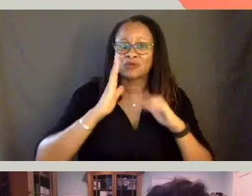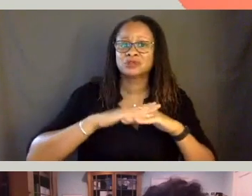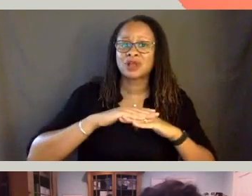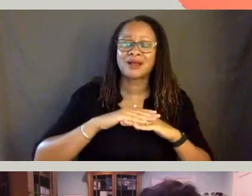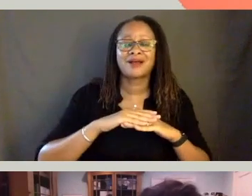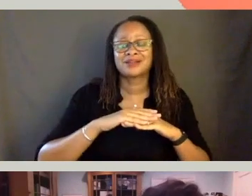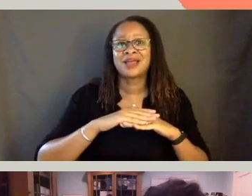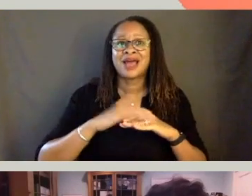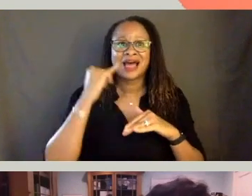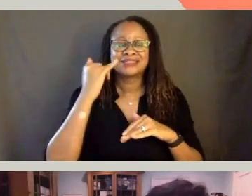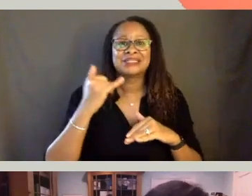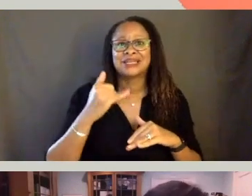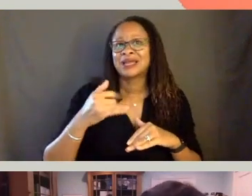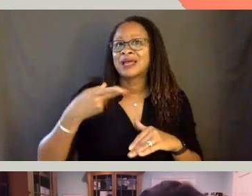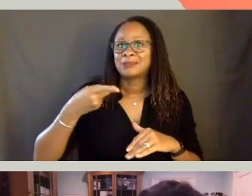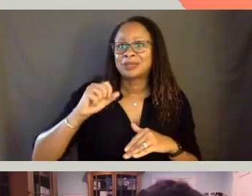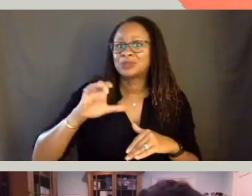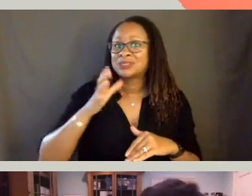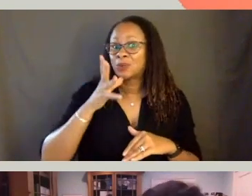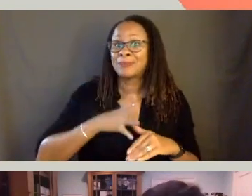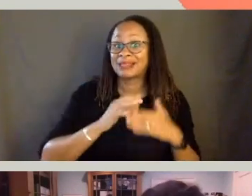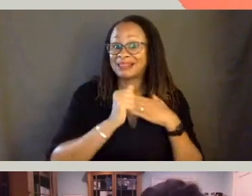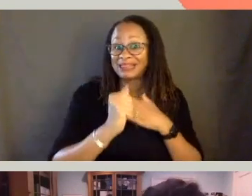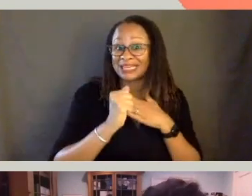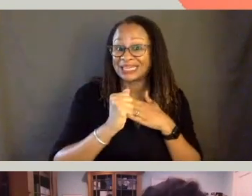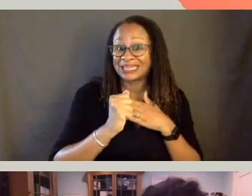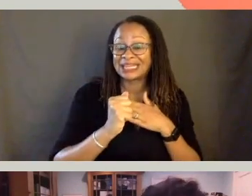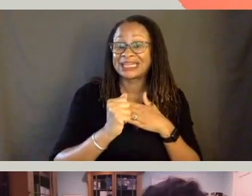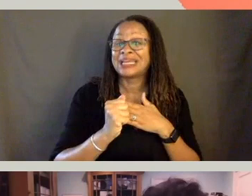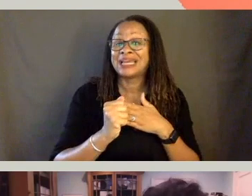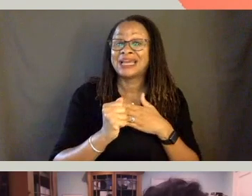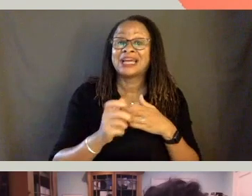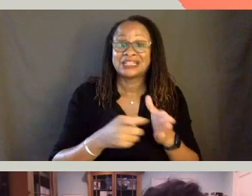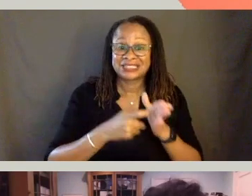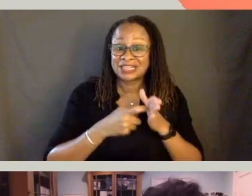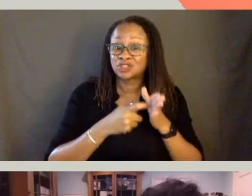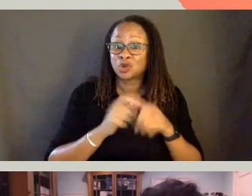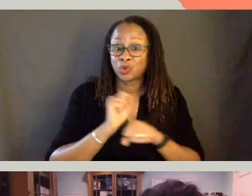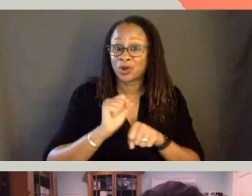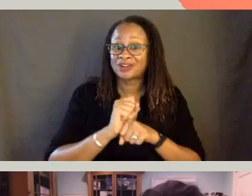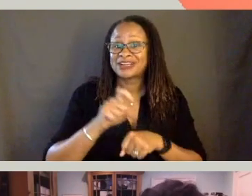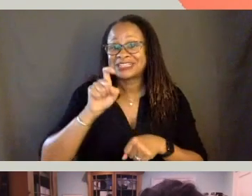of color leading essential work, right? Leading care in our communities